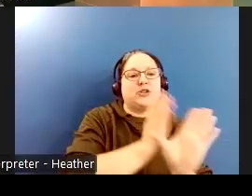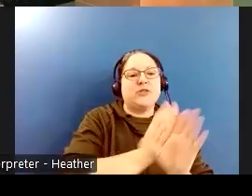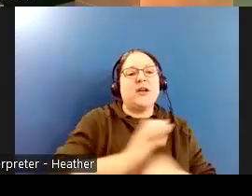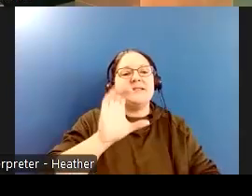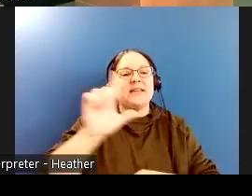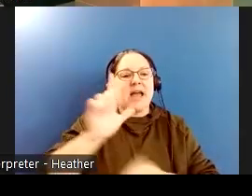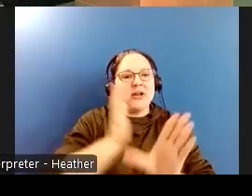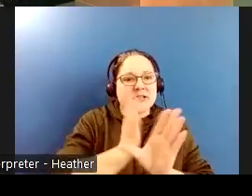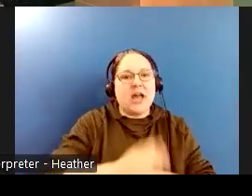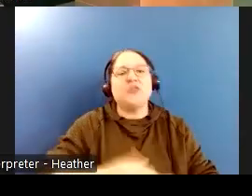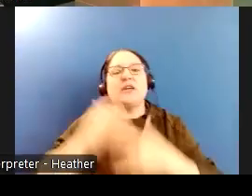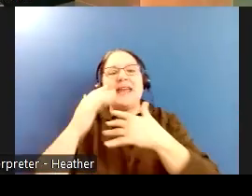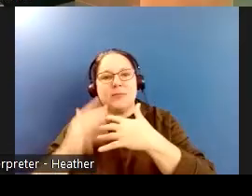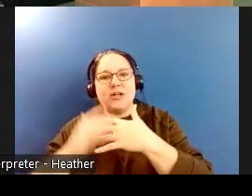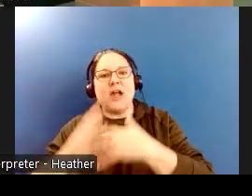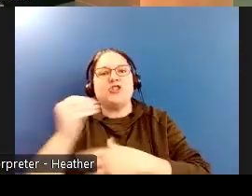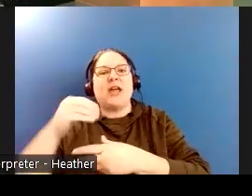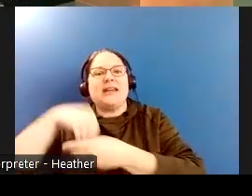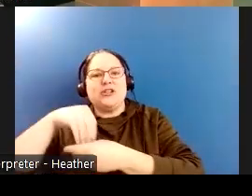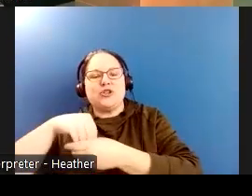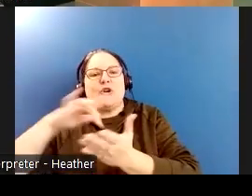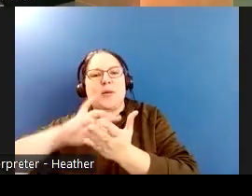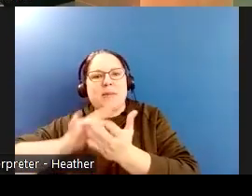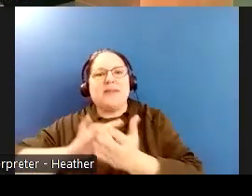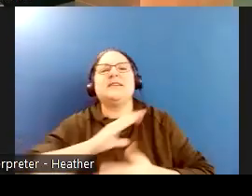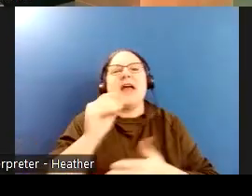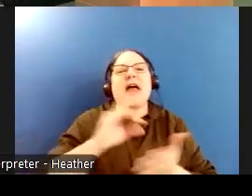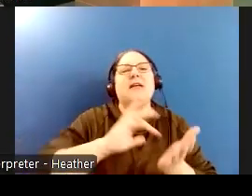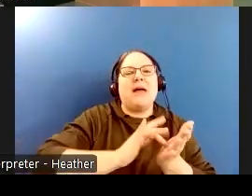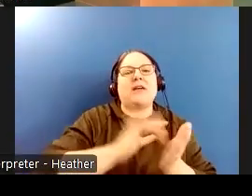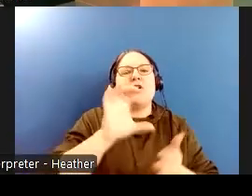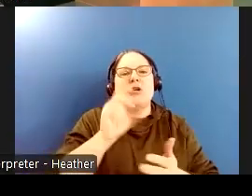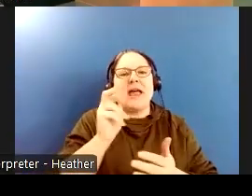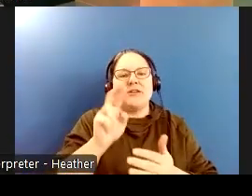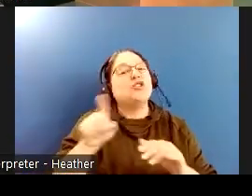hematology, internal medicine, and med and medical oncology. So, the title of his presentation today